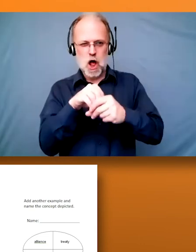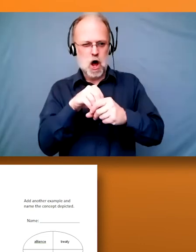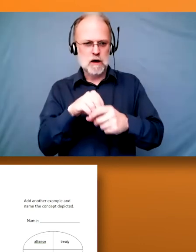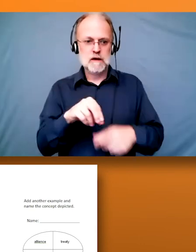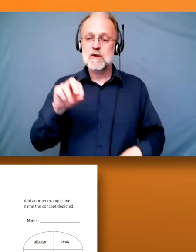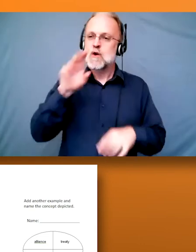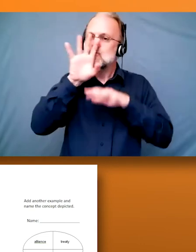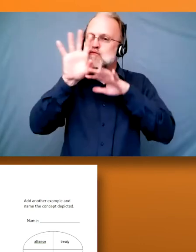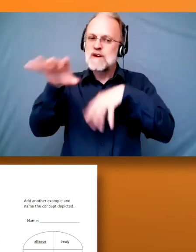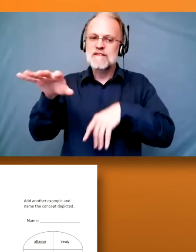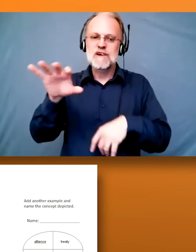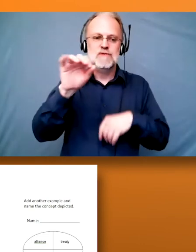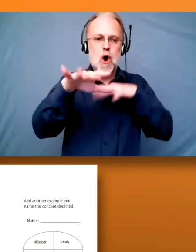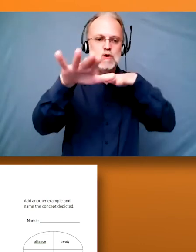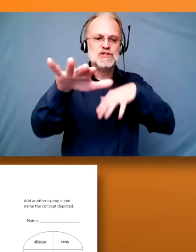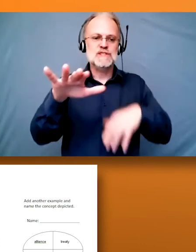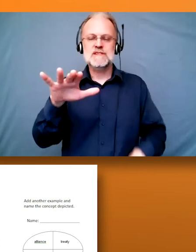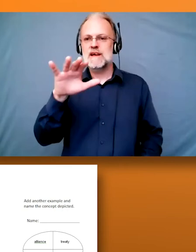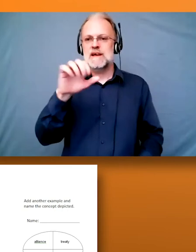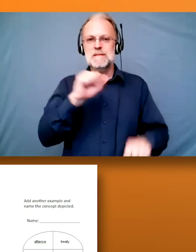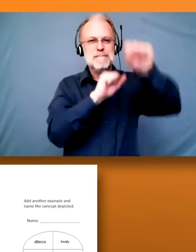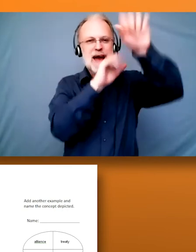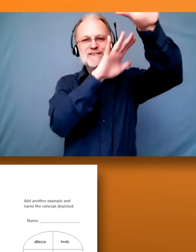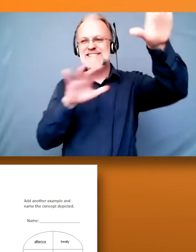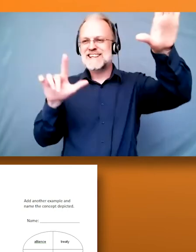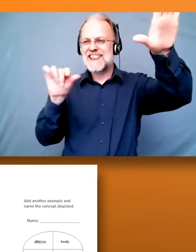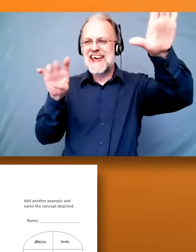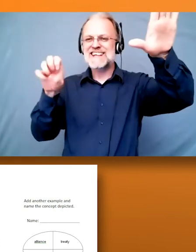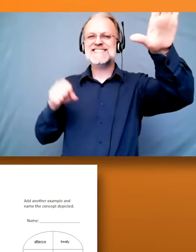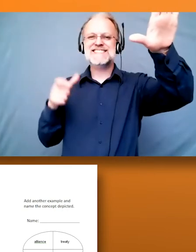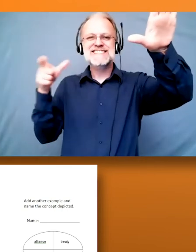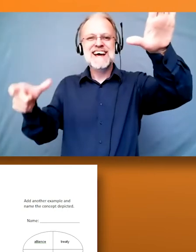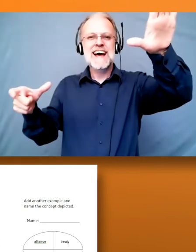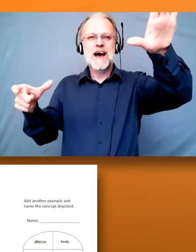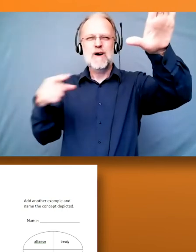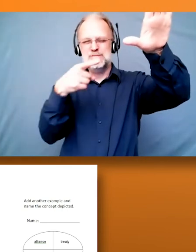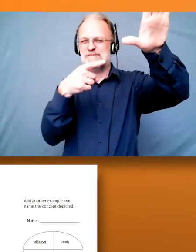So rivers, oceans, lakes. Clearly, they need to get rid of mountains.